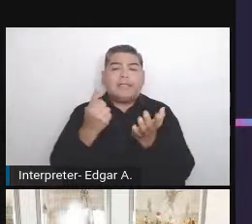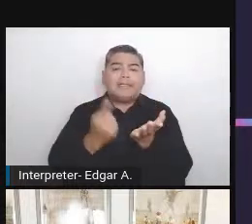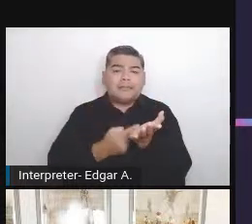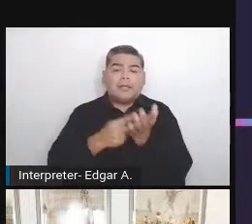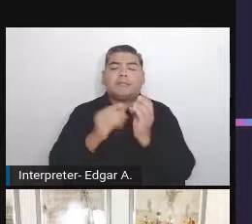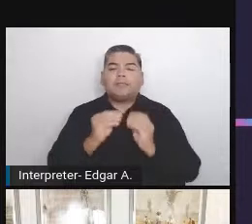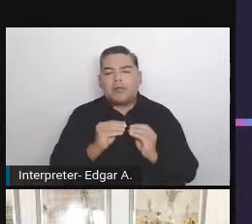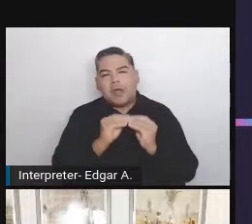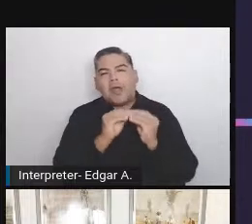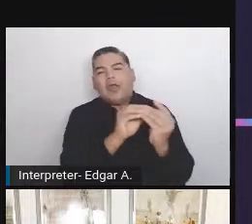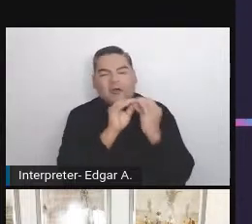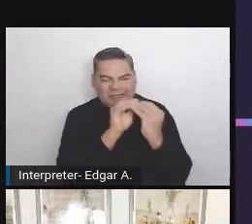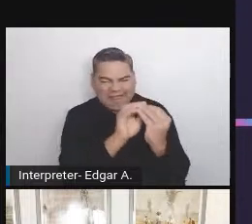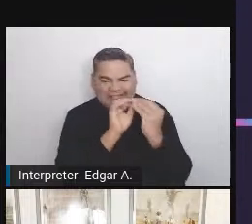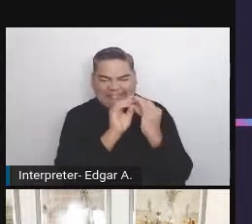and more toward this no quote approach prove all the big